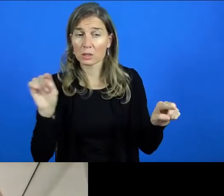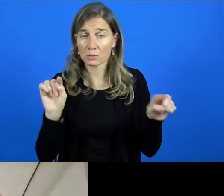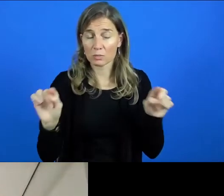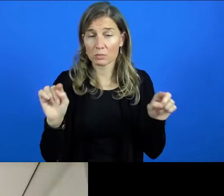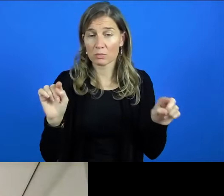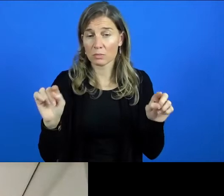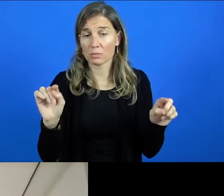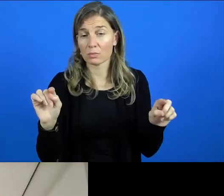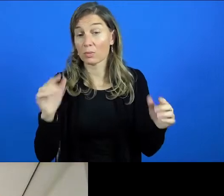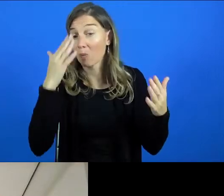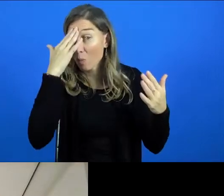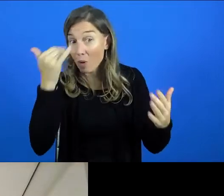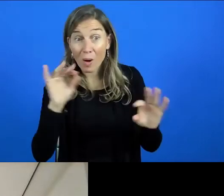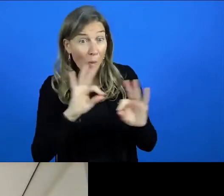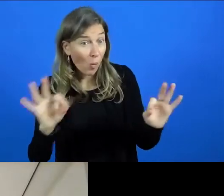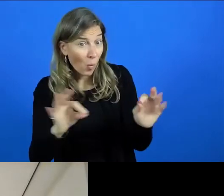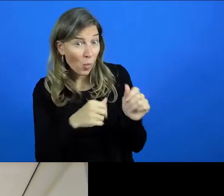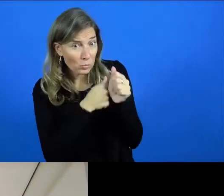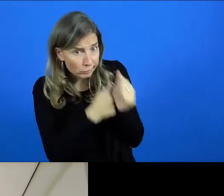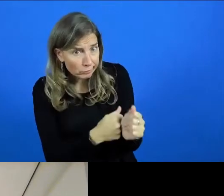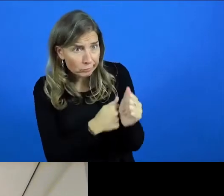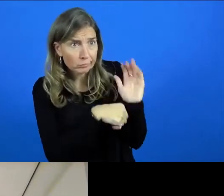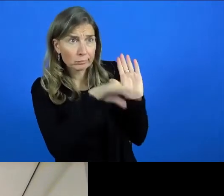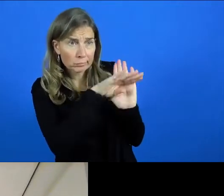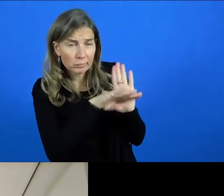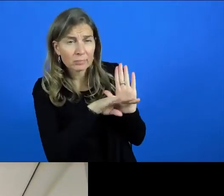if there is no compliance with the UN CRPD.